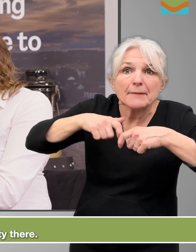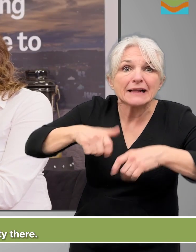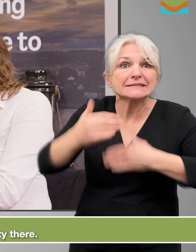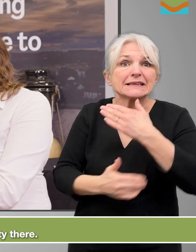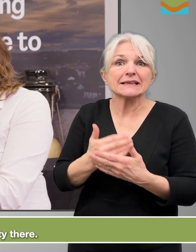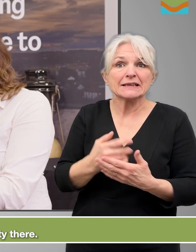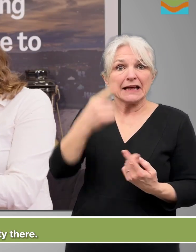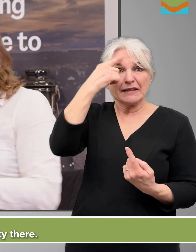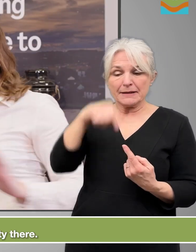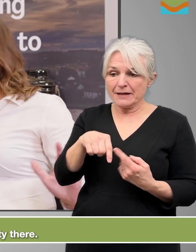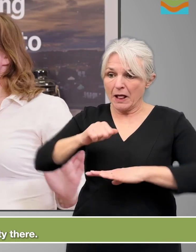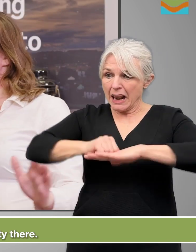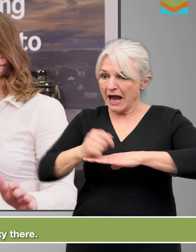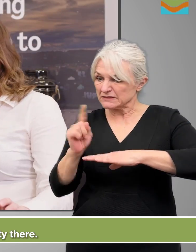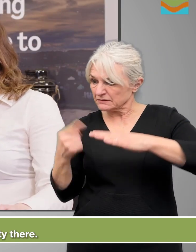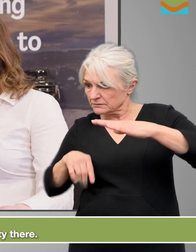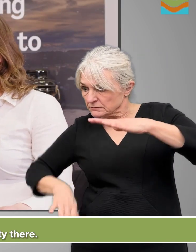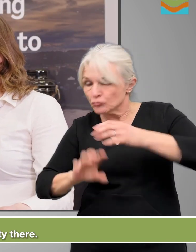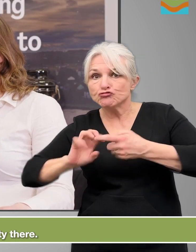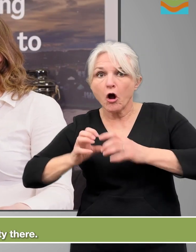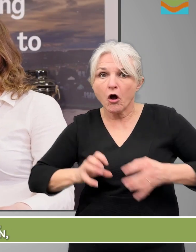I think there's ample opportunity there.